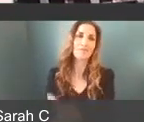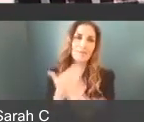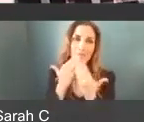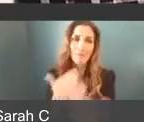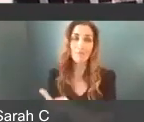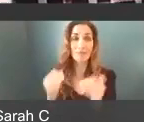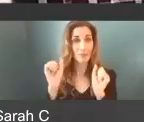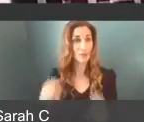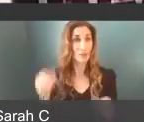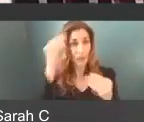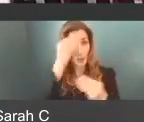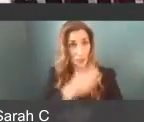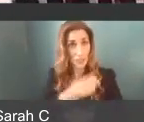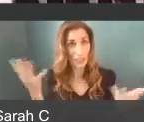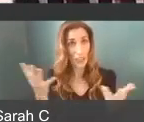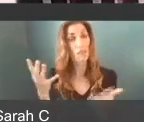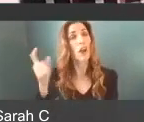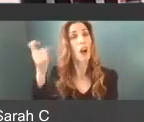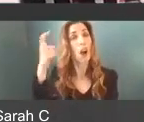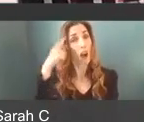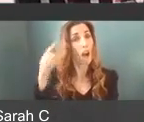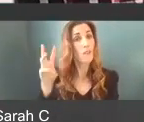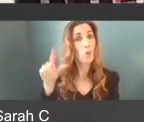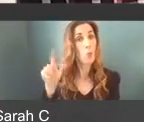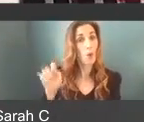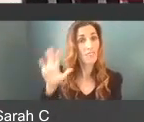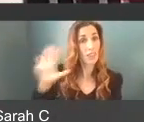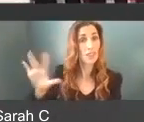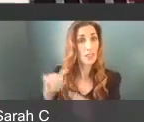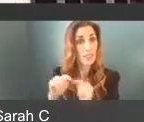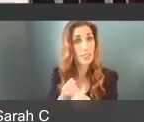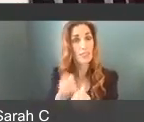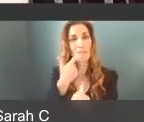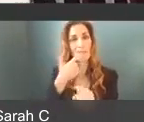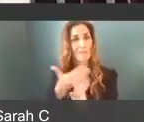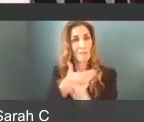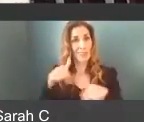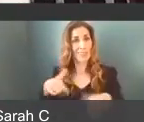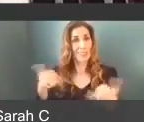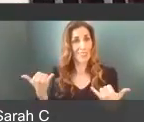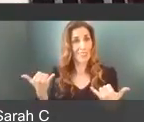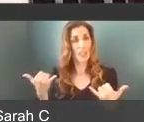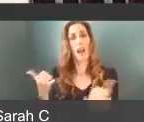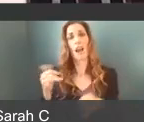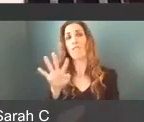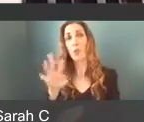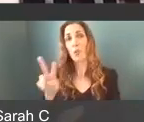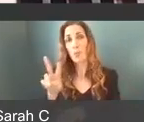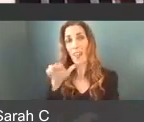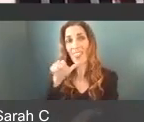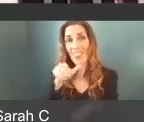that Governor Wolf and his team announced earlier today that 42,000 doses of the Johnson & Johnson